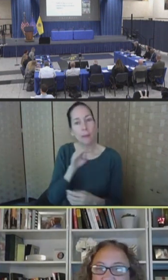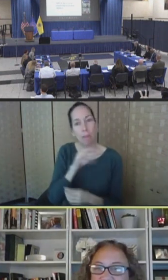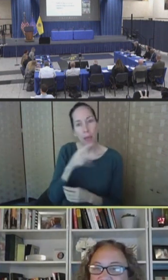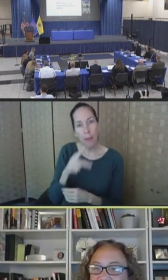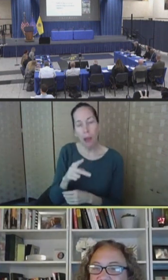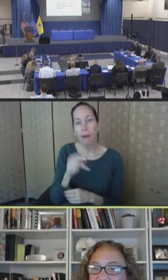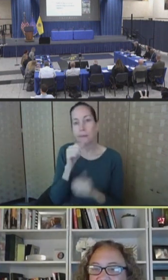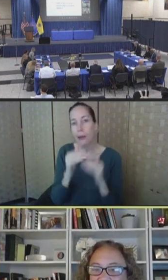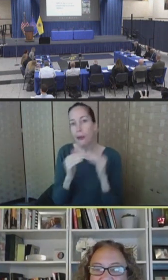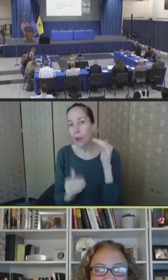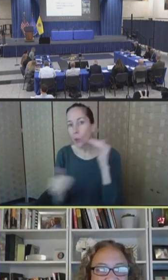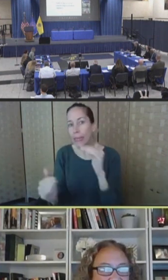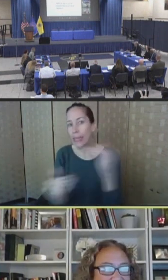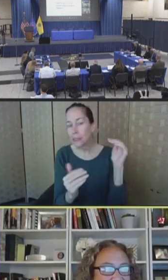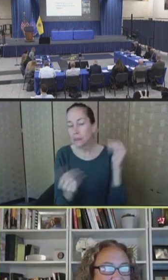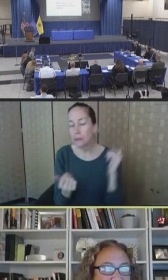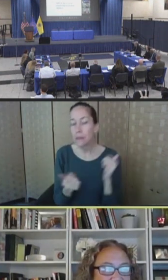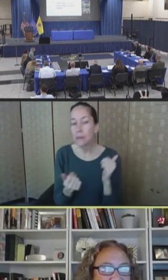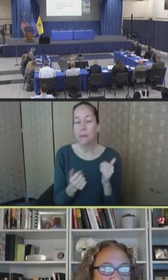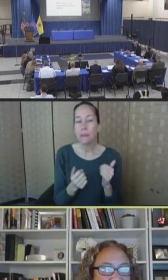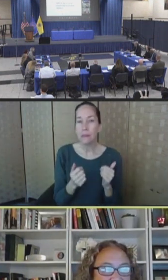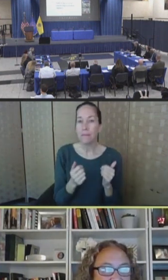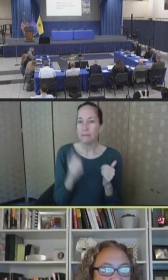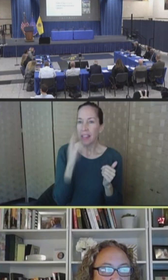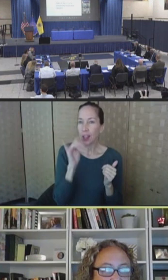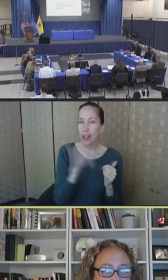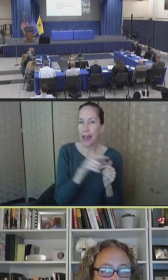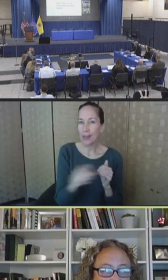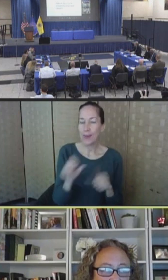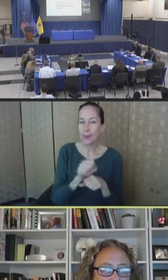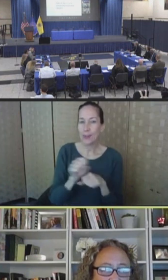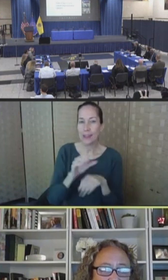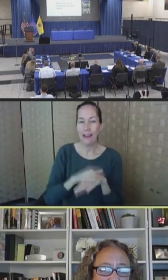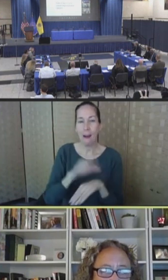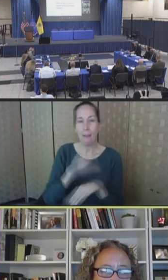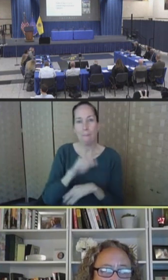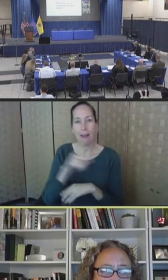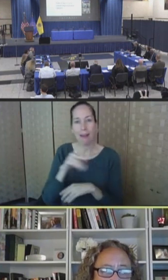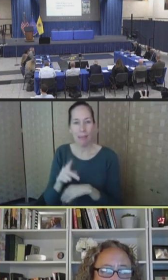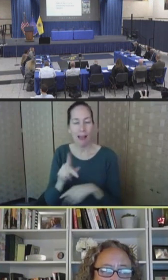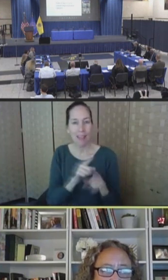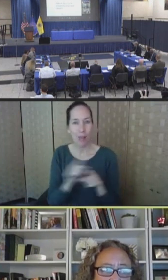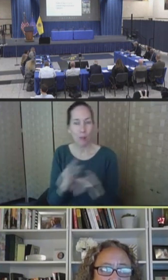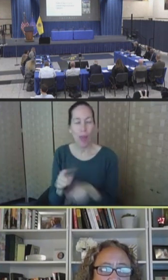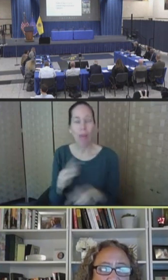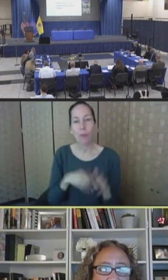it sounds like everyone else is as well. We've developed a blog describing the